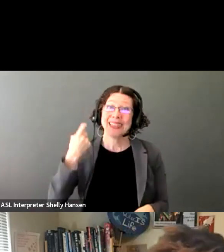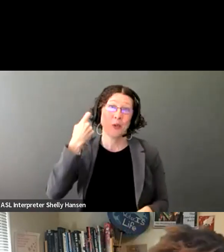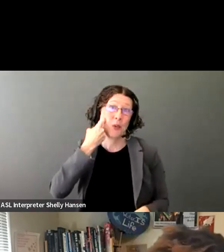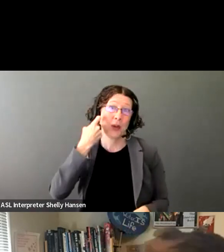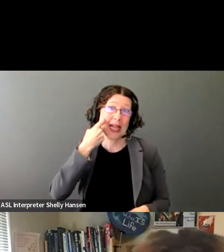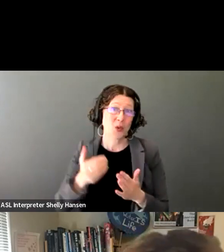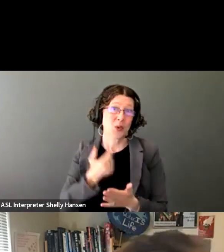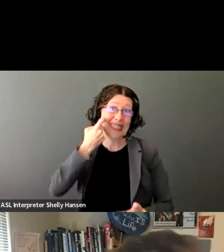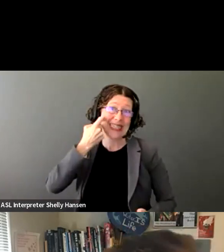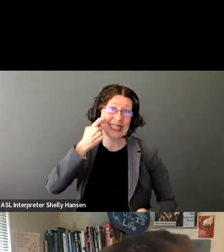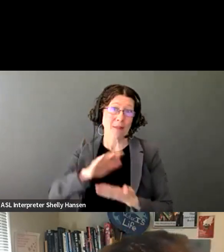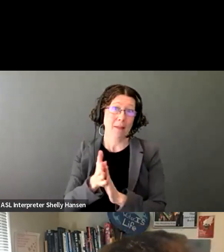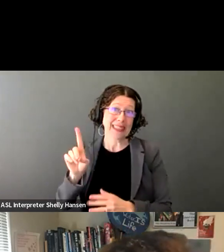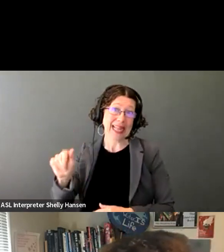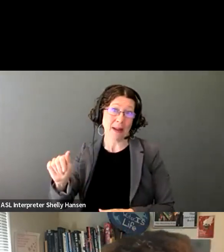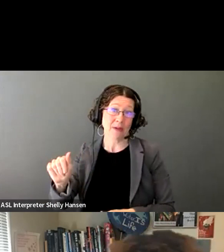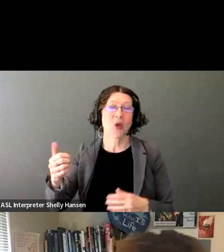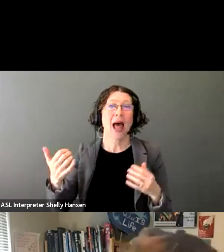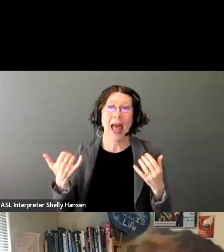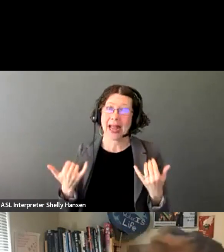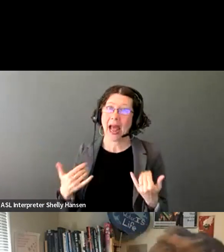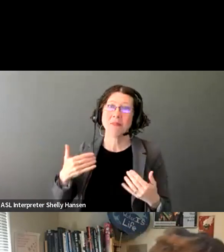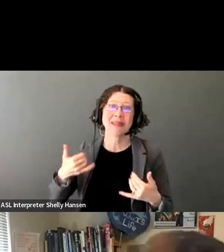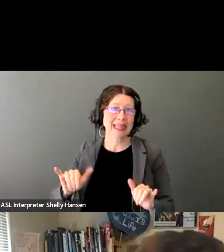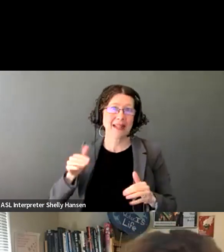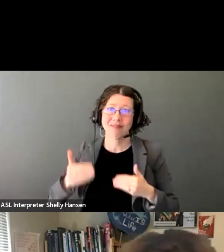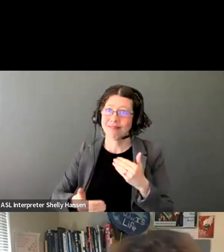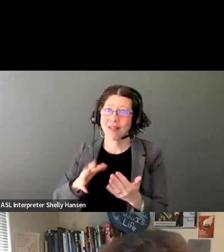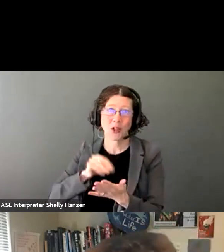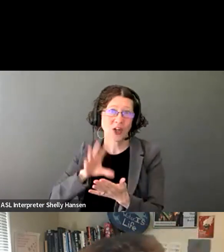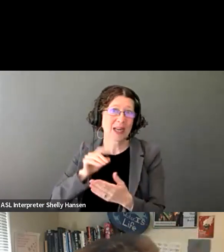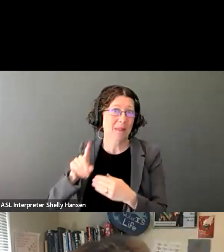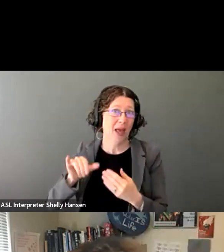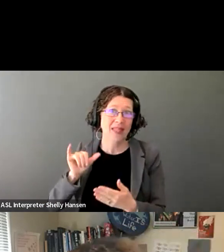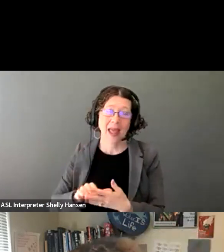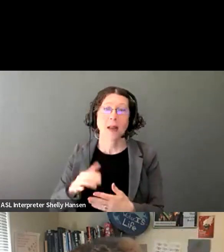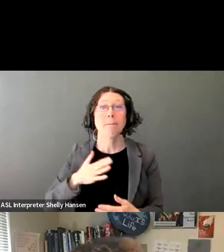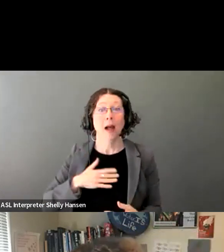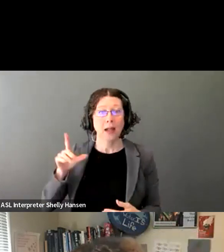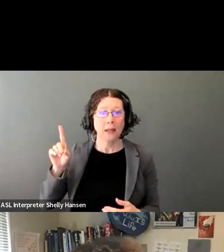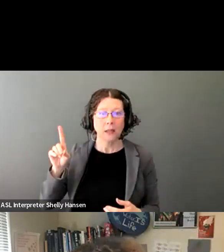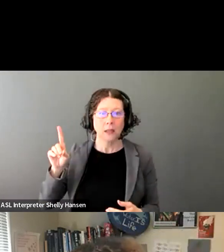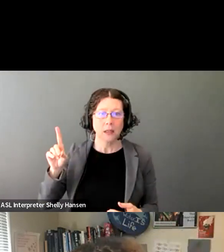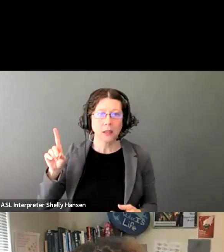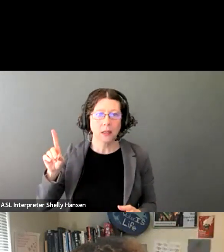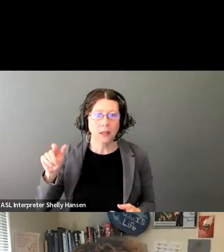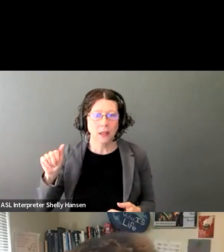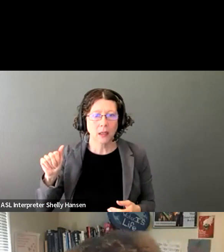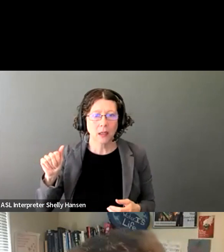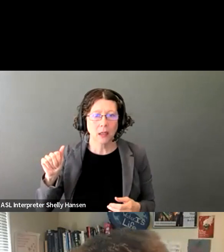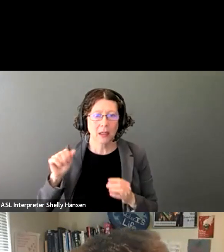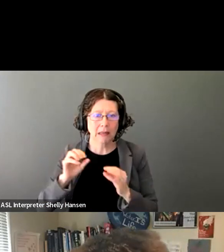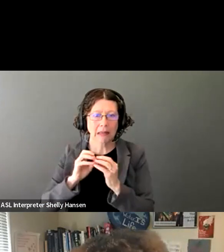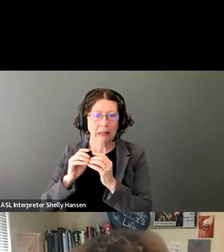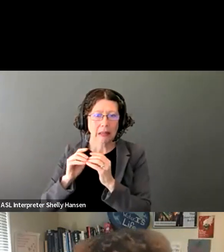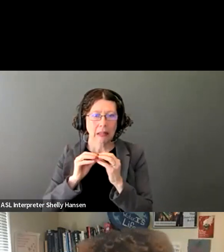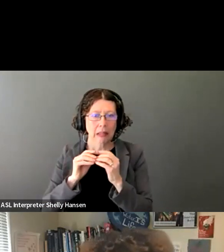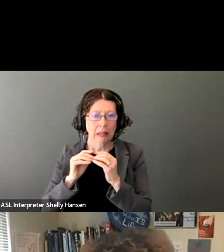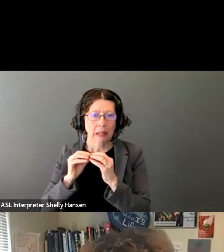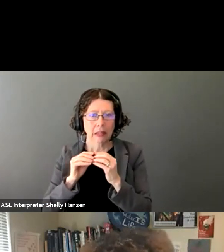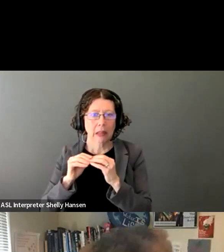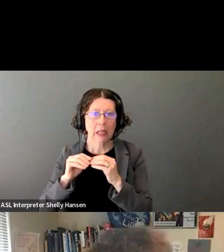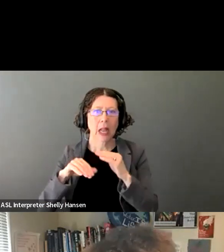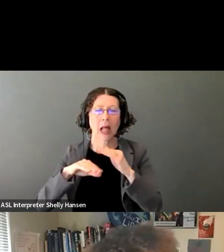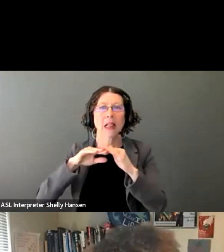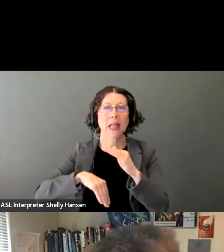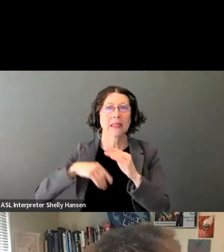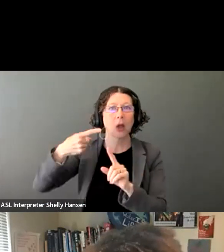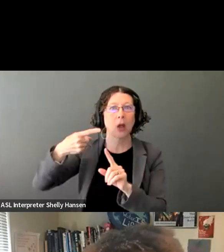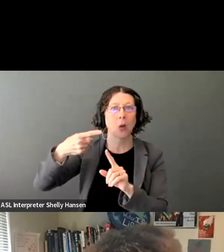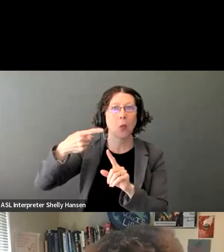So I would say that I am learning that my disability -- it's been three years.